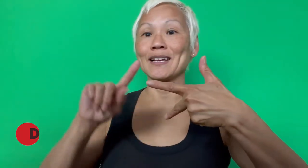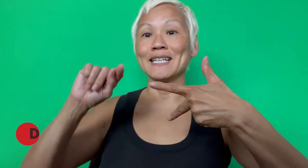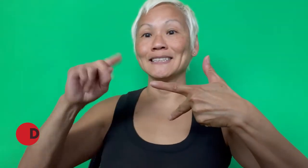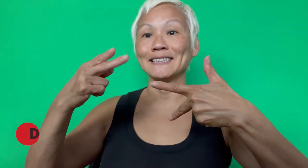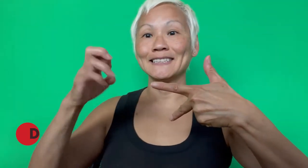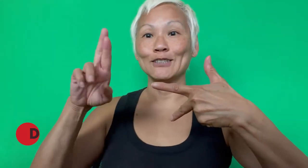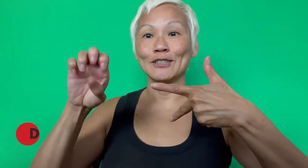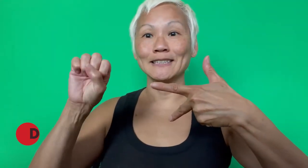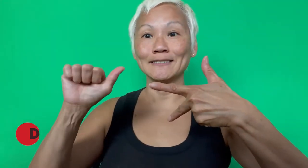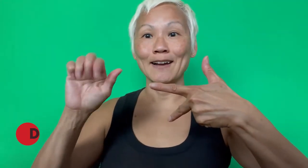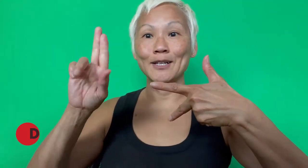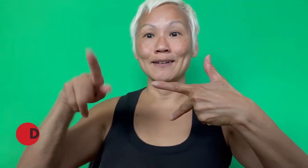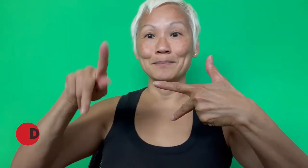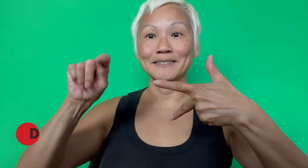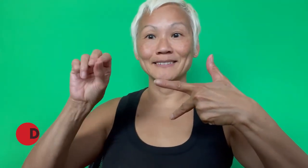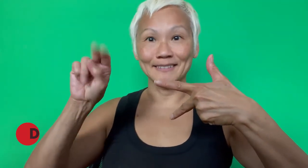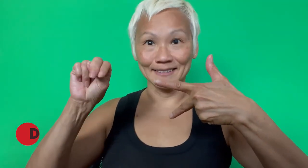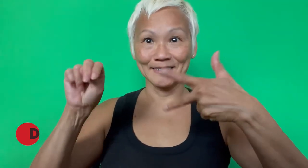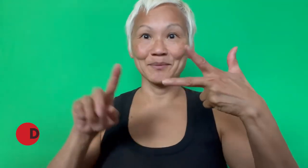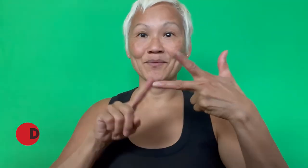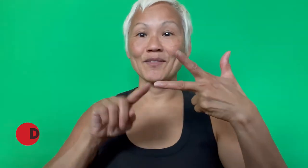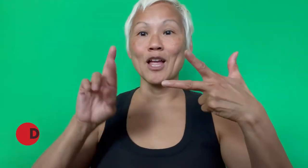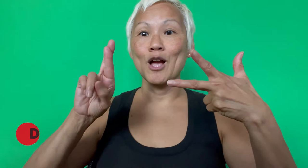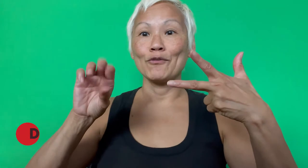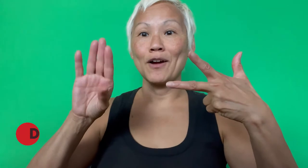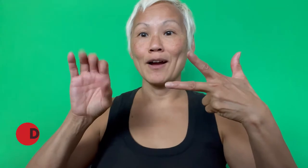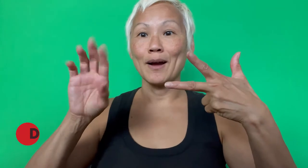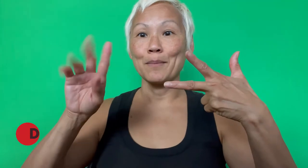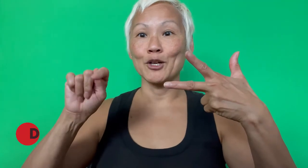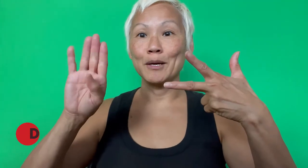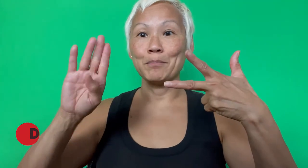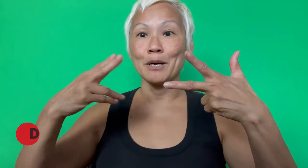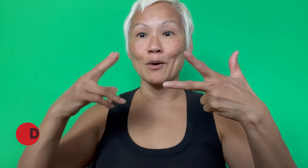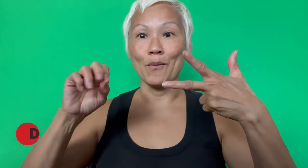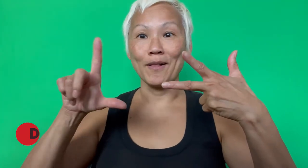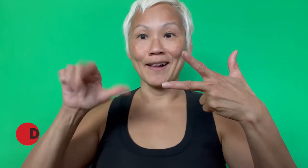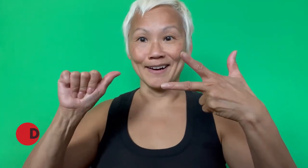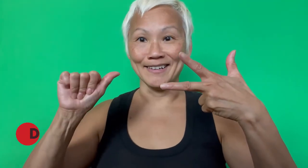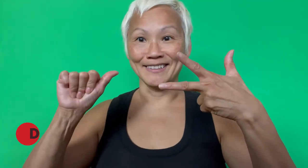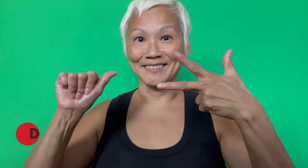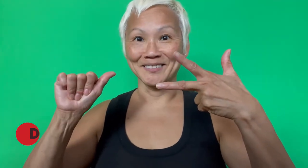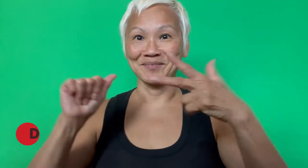Theresa Upton and Robert Bhola.